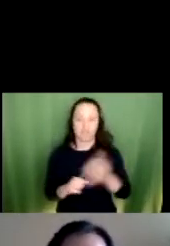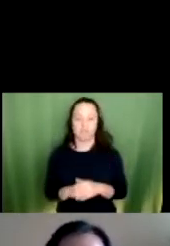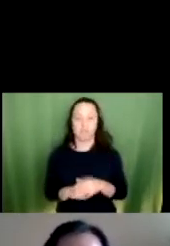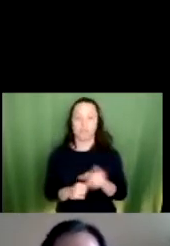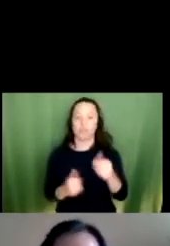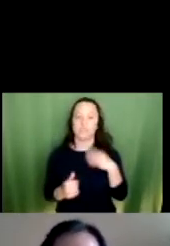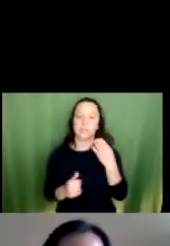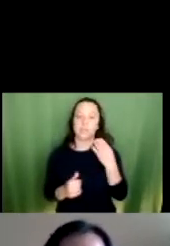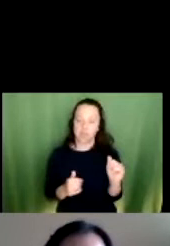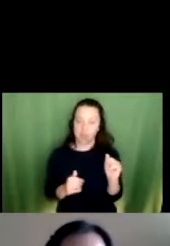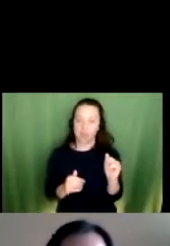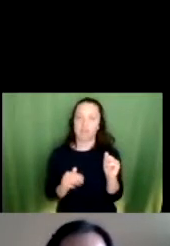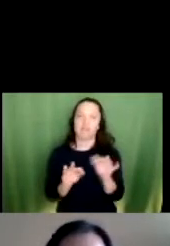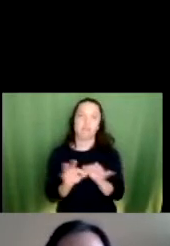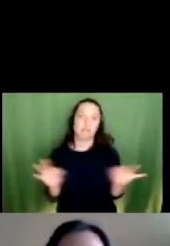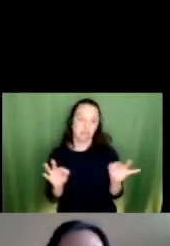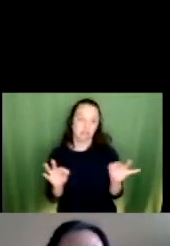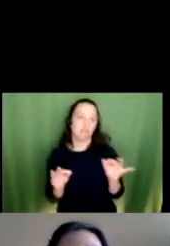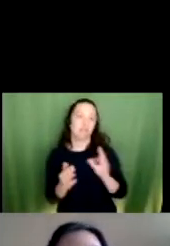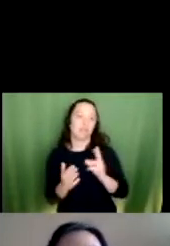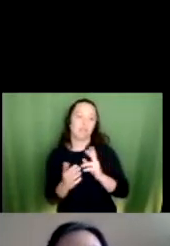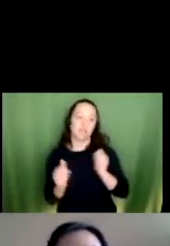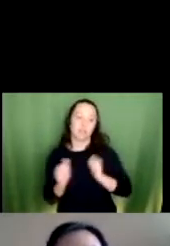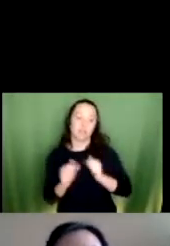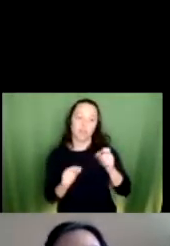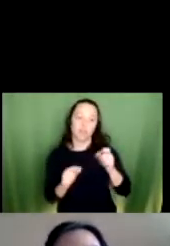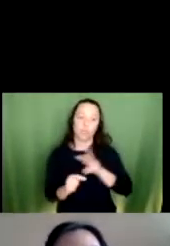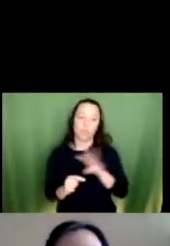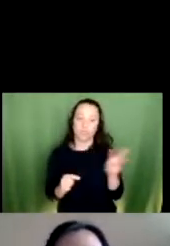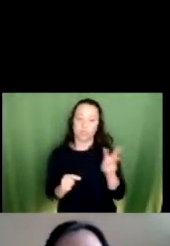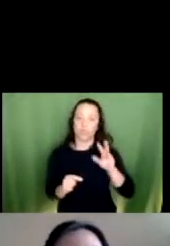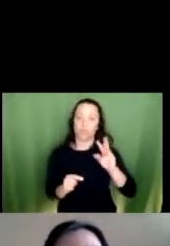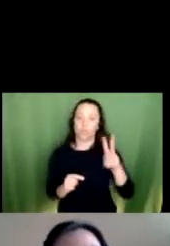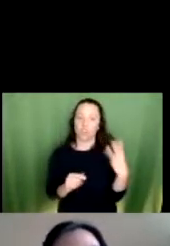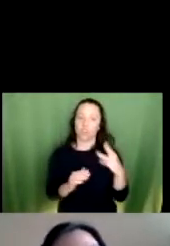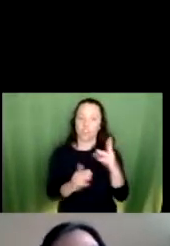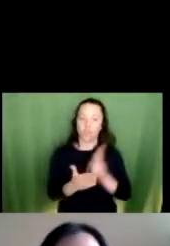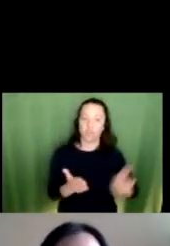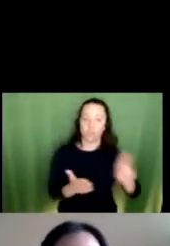from the Western Washington University and has been working at BYT for ten years.